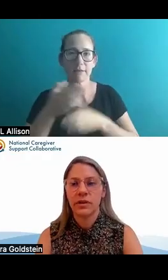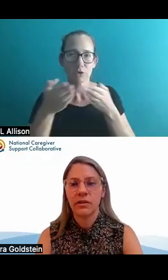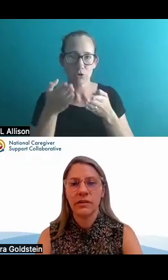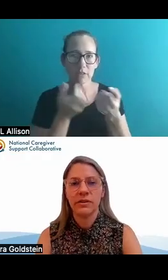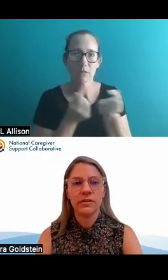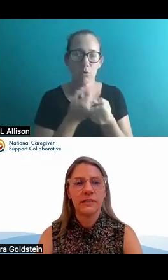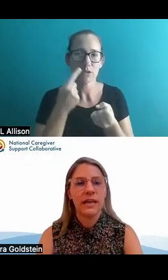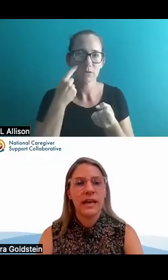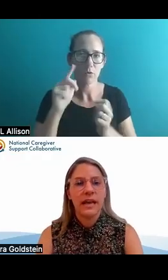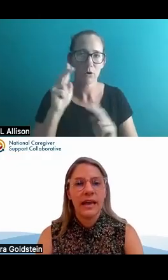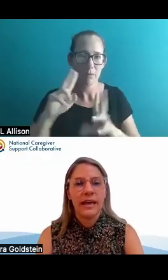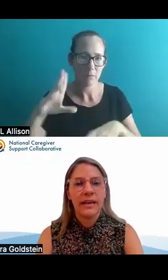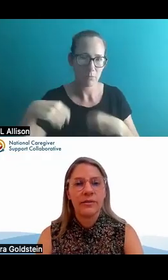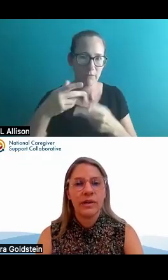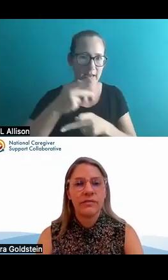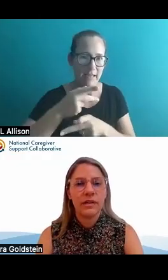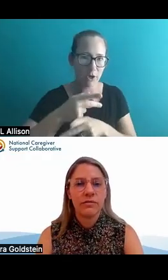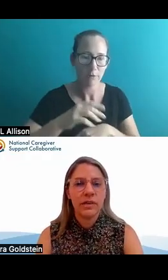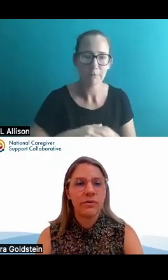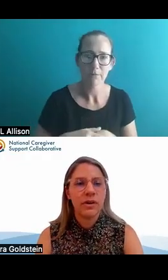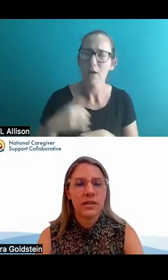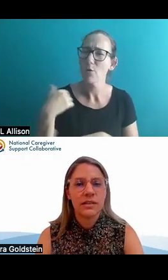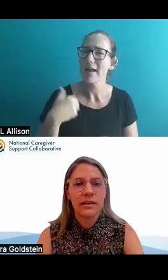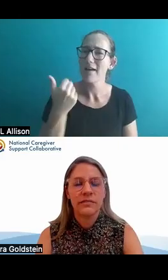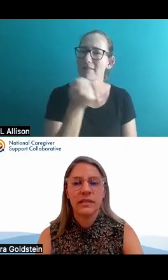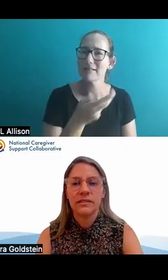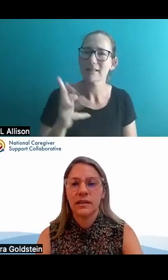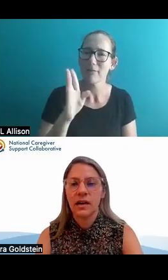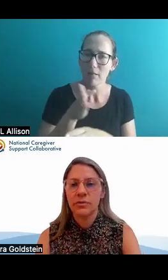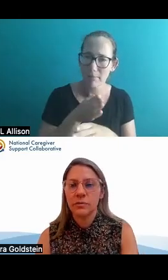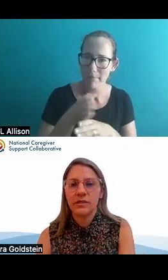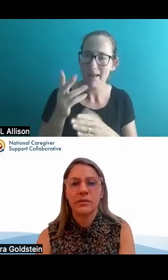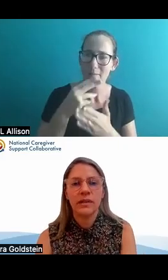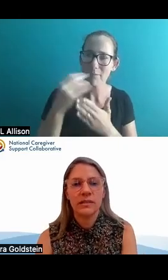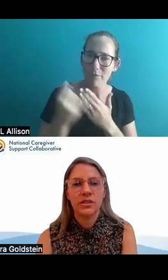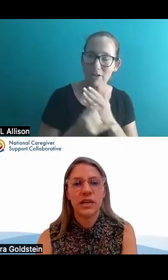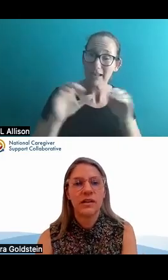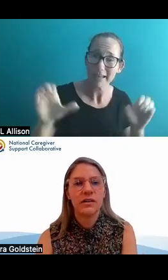caregivers. And we have several main project activities and accomplishments we'd like to share,